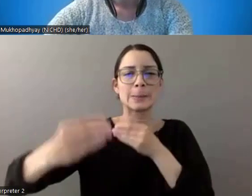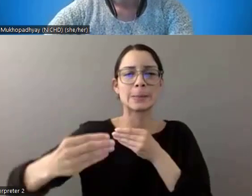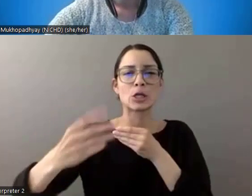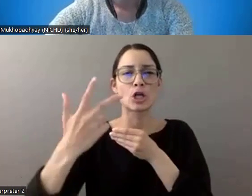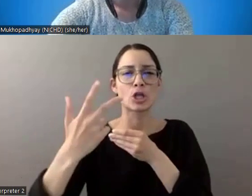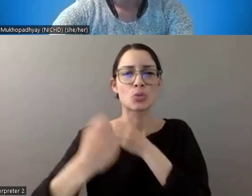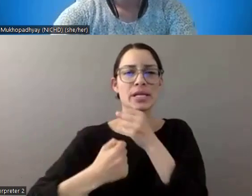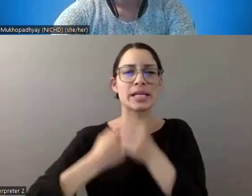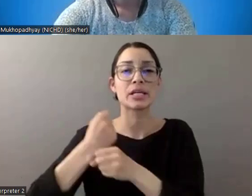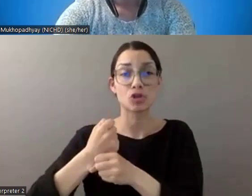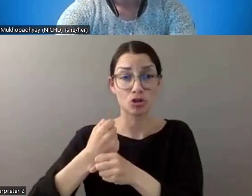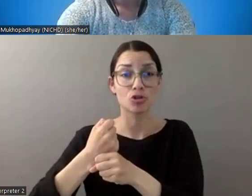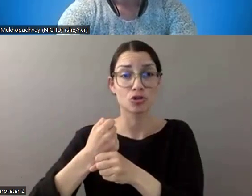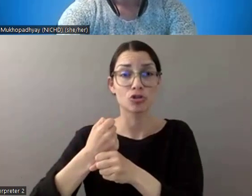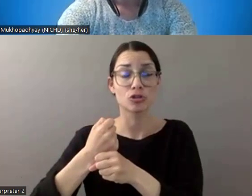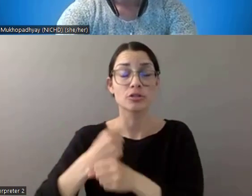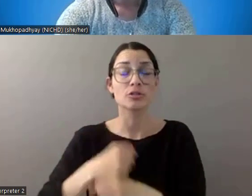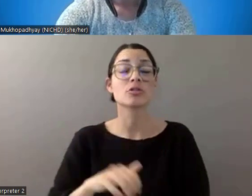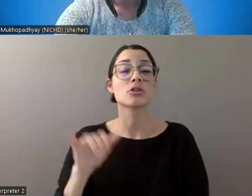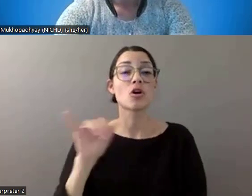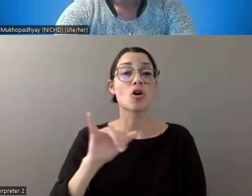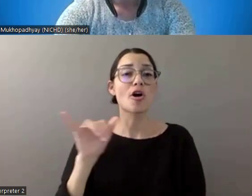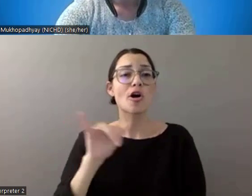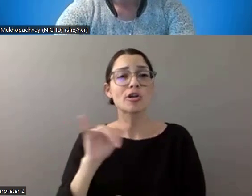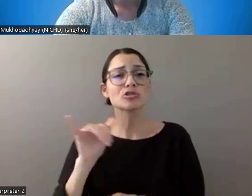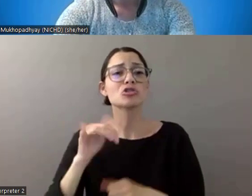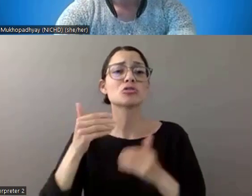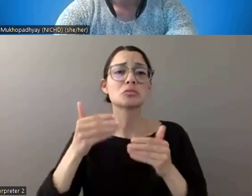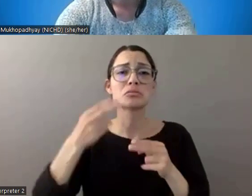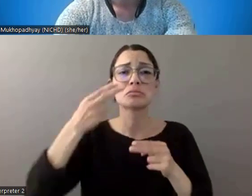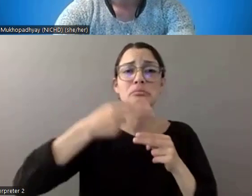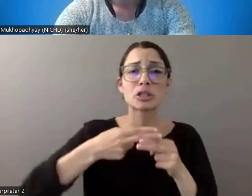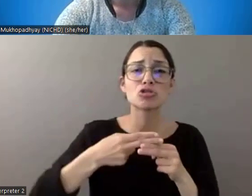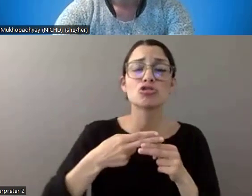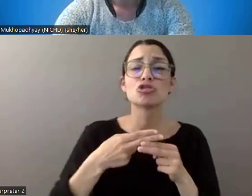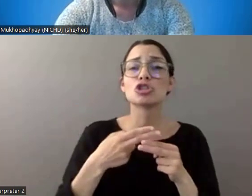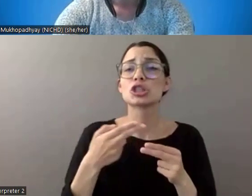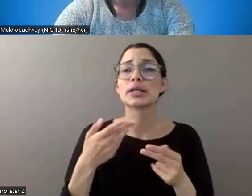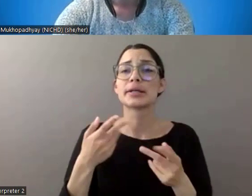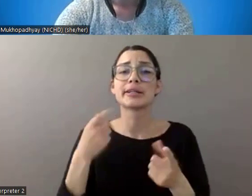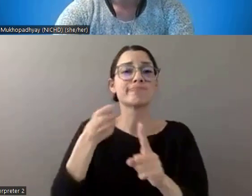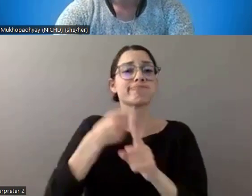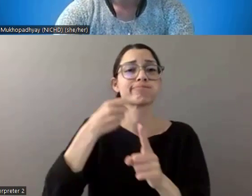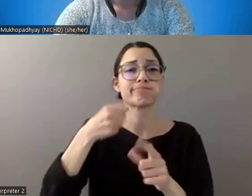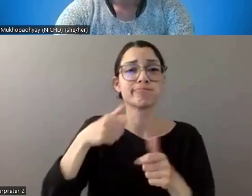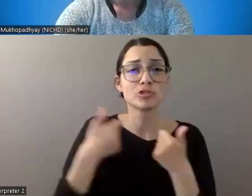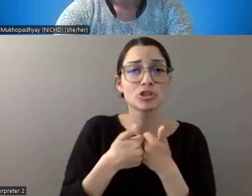You also want to mention possible pitfalls and alternative approaches. This is something that people sometimes forget.